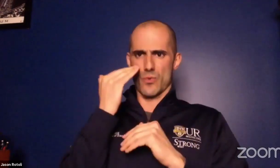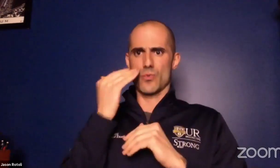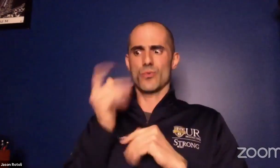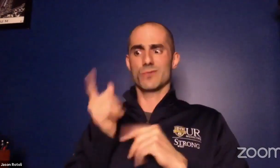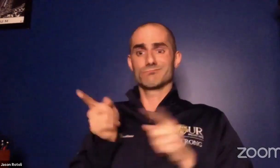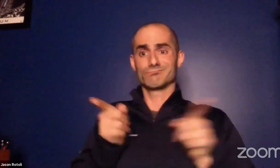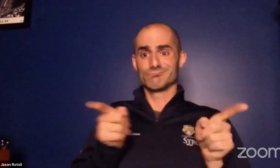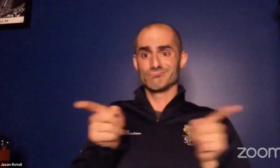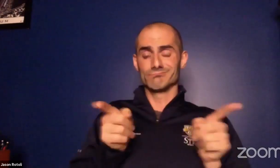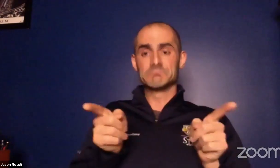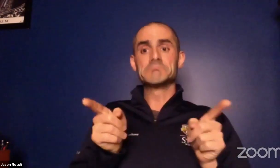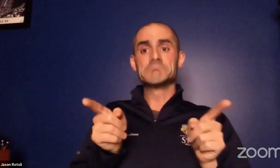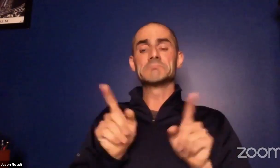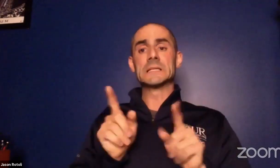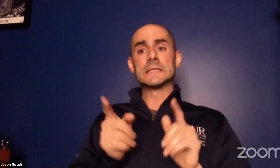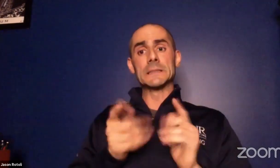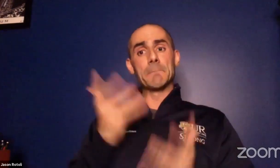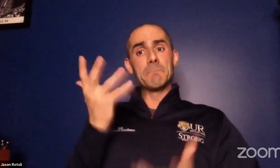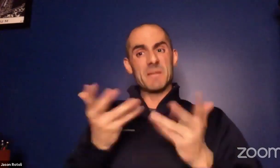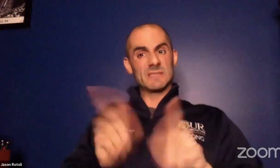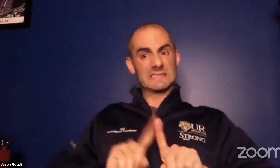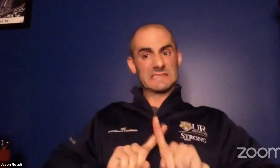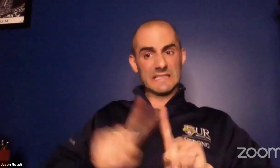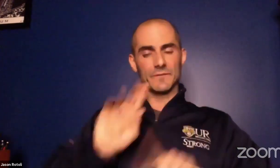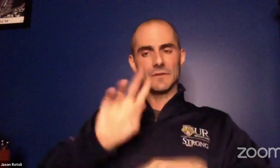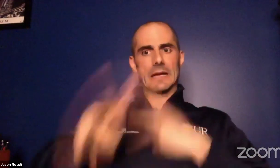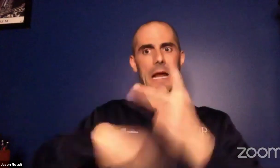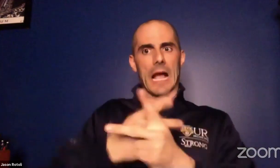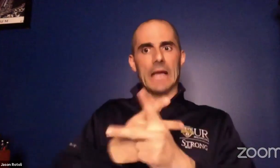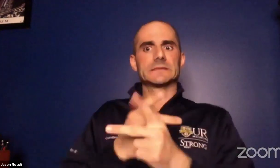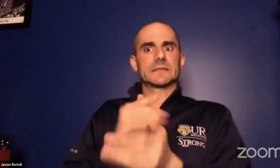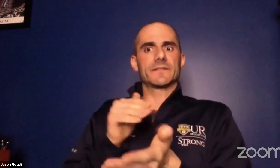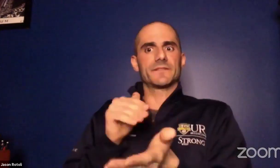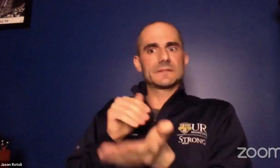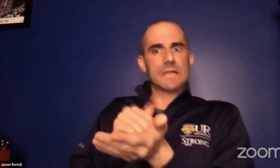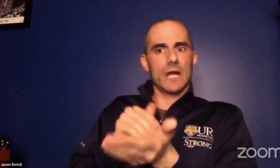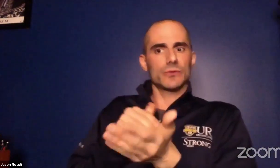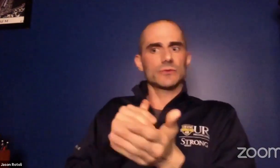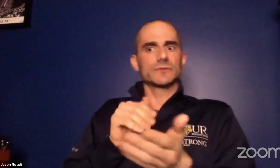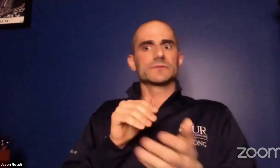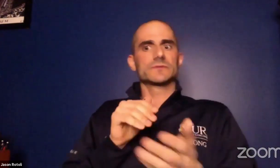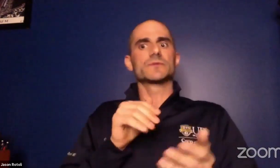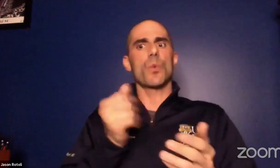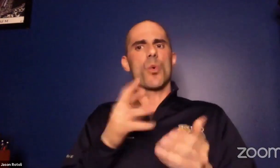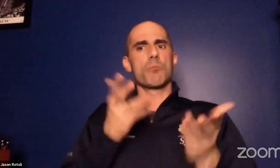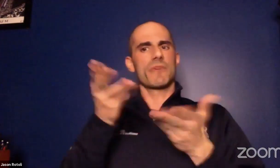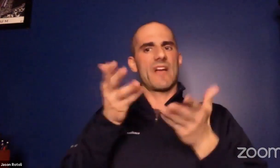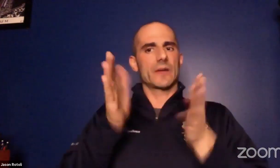trained for. They have the accreditation and certification they need.